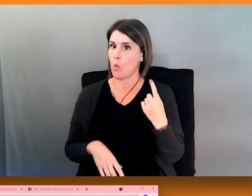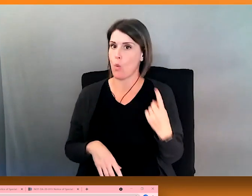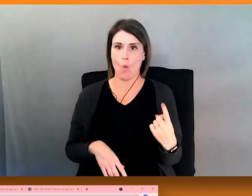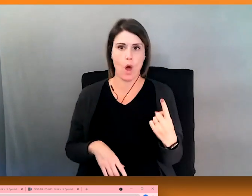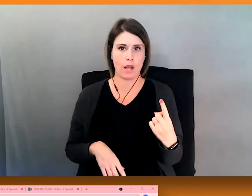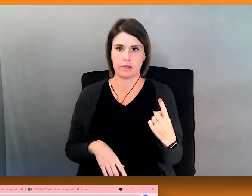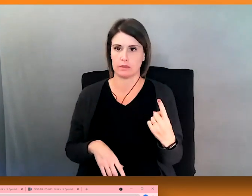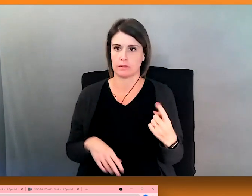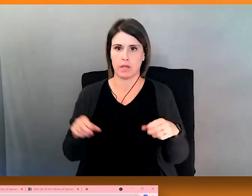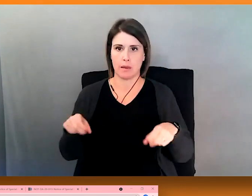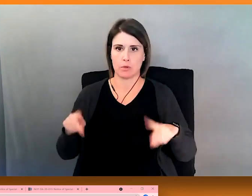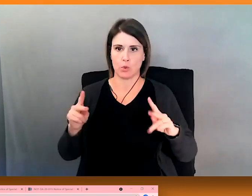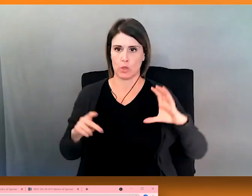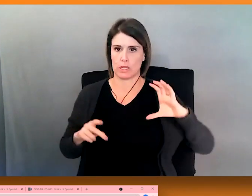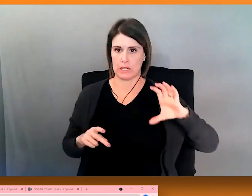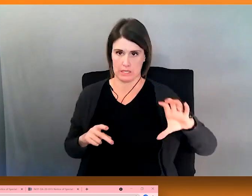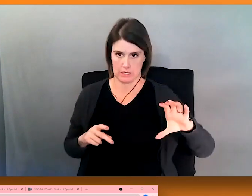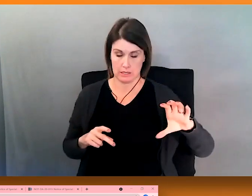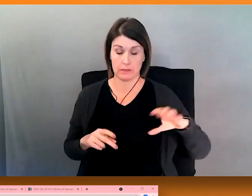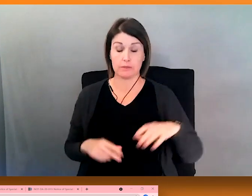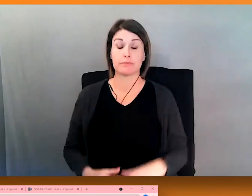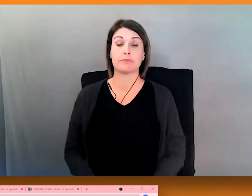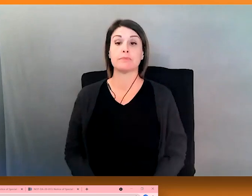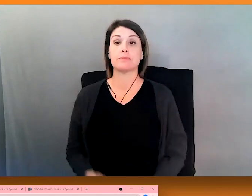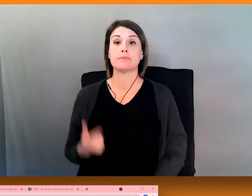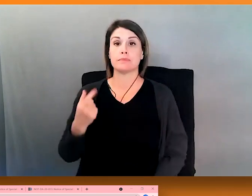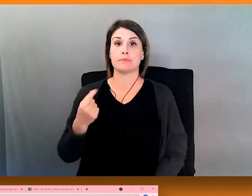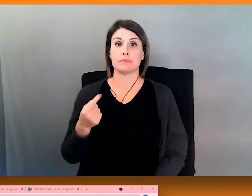this is the one we're looking at, one opportunity--